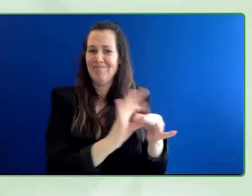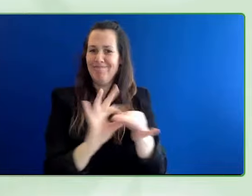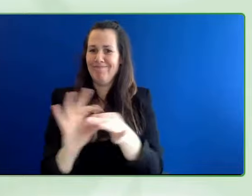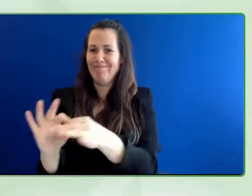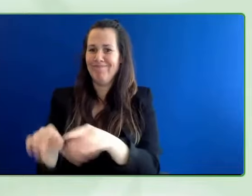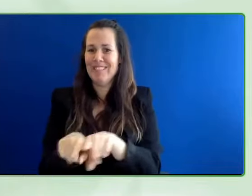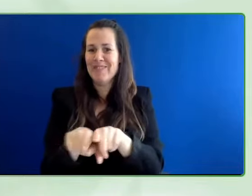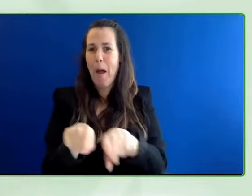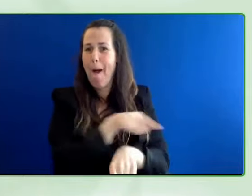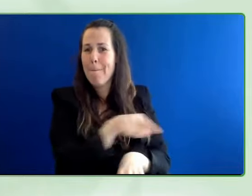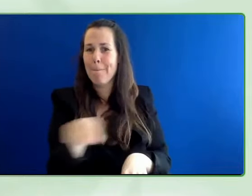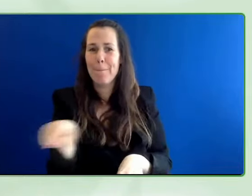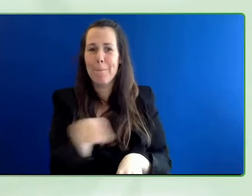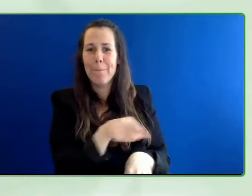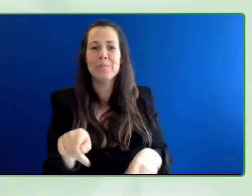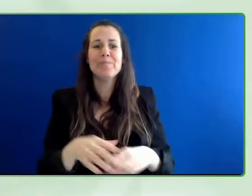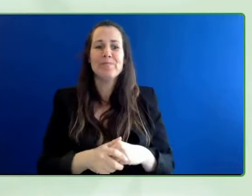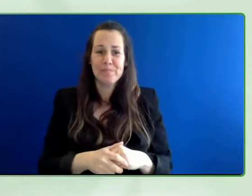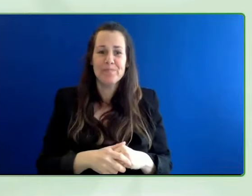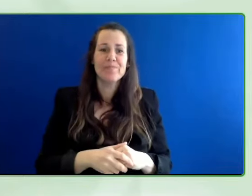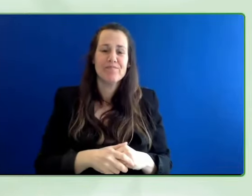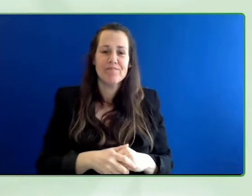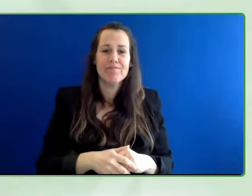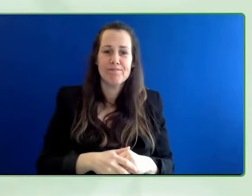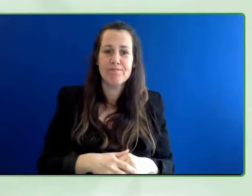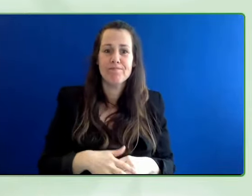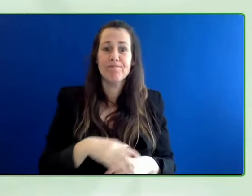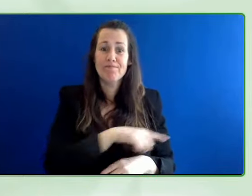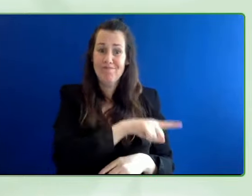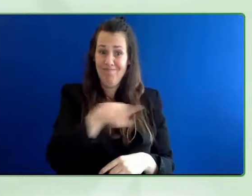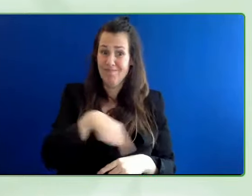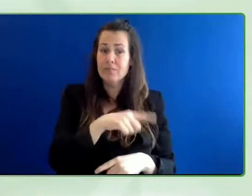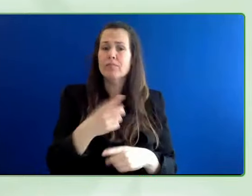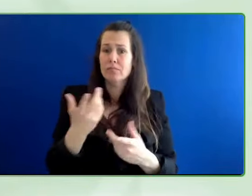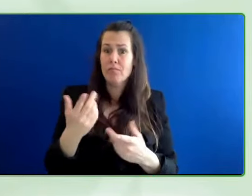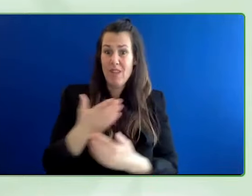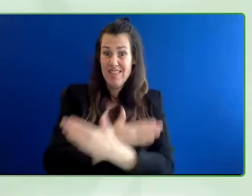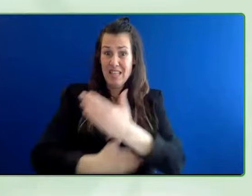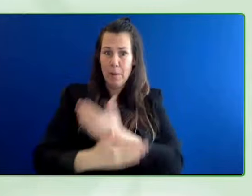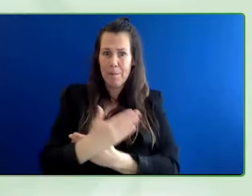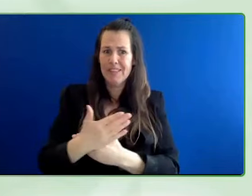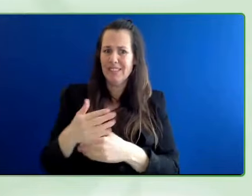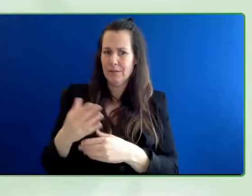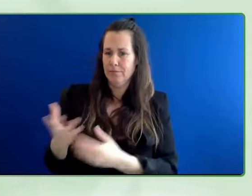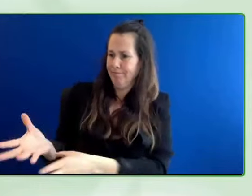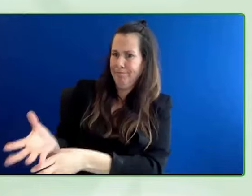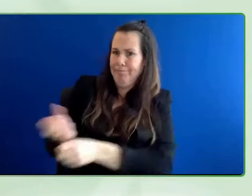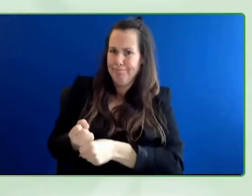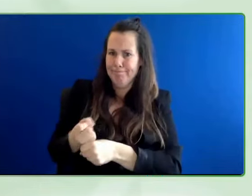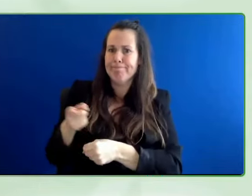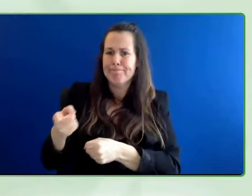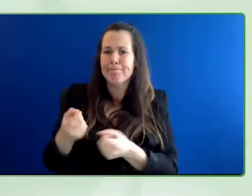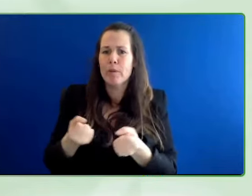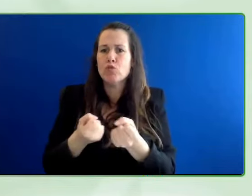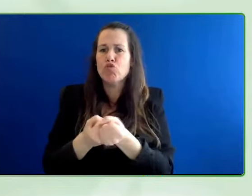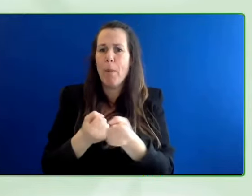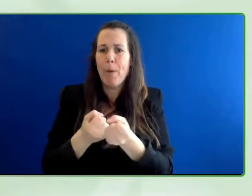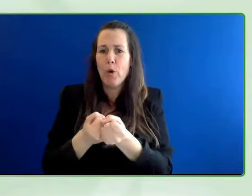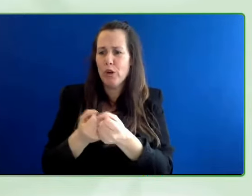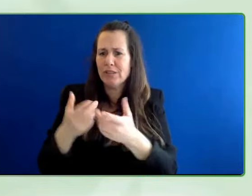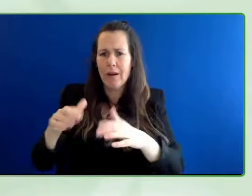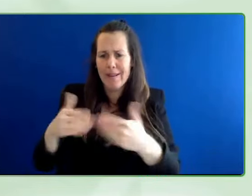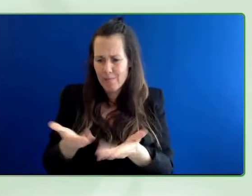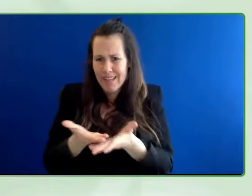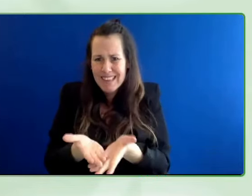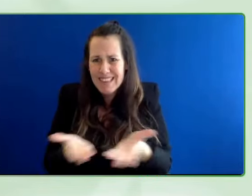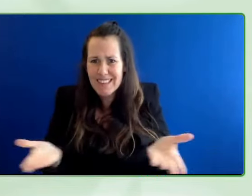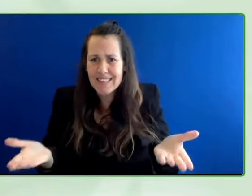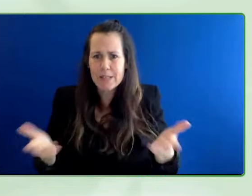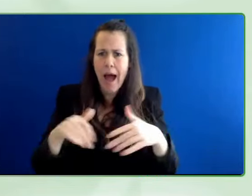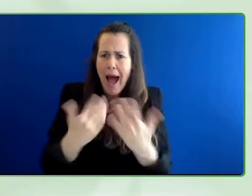We have Lorenzo from Italy, Thuy, and William from Rwanda.